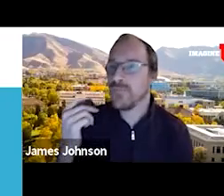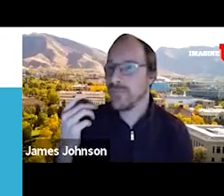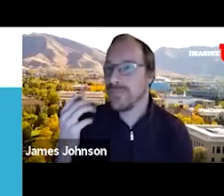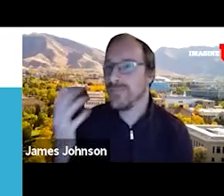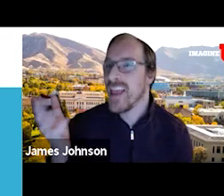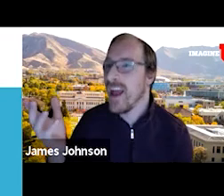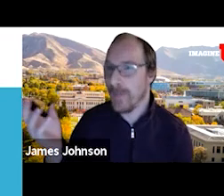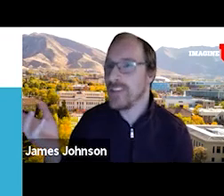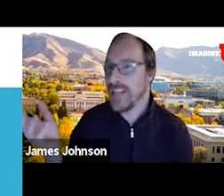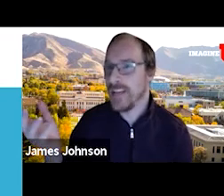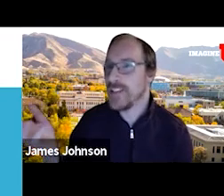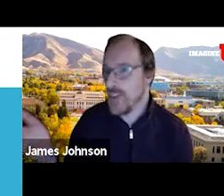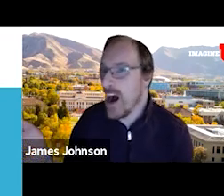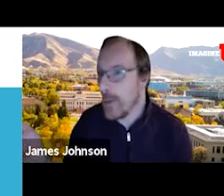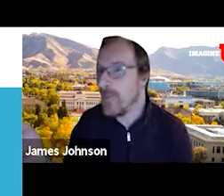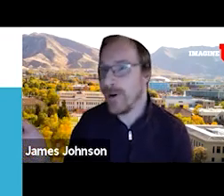I would say in this job,